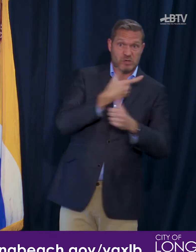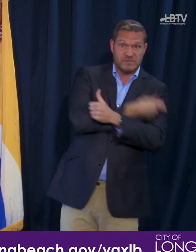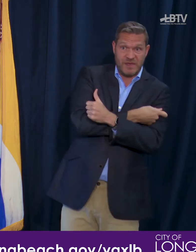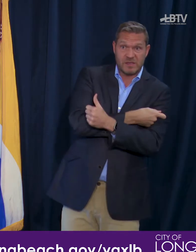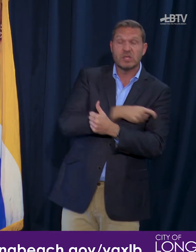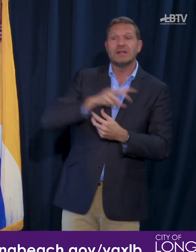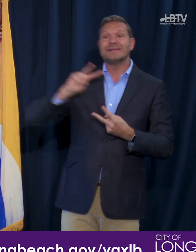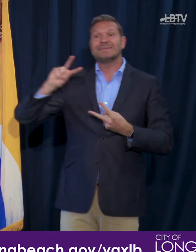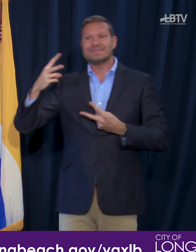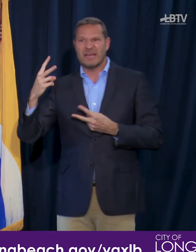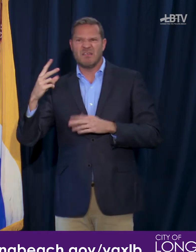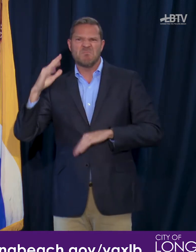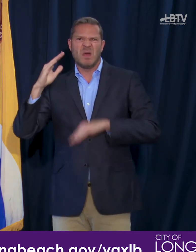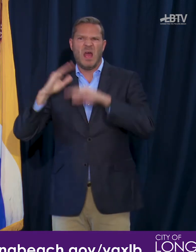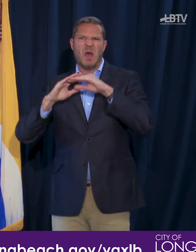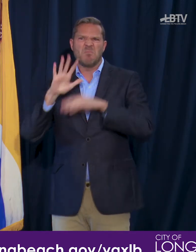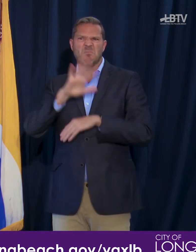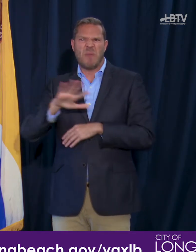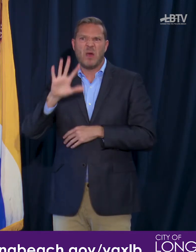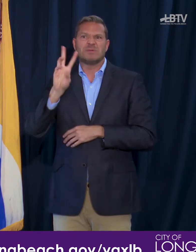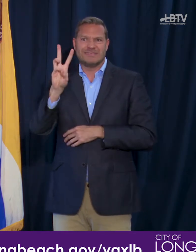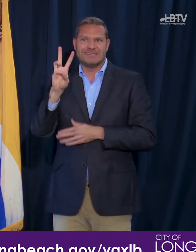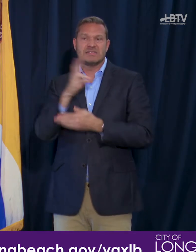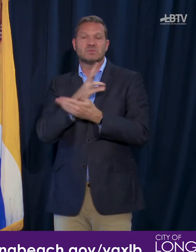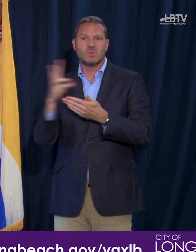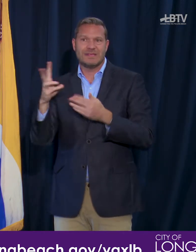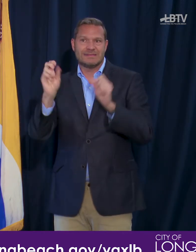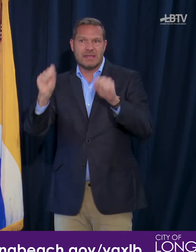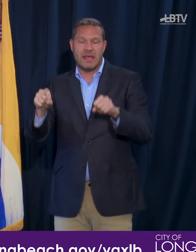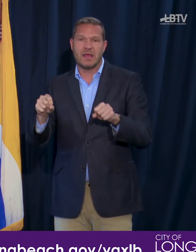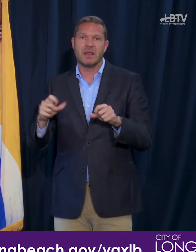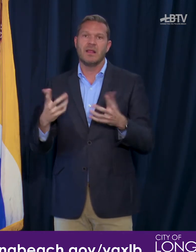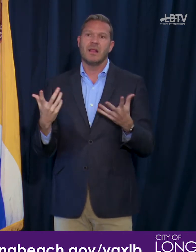What they're also indicating is that there's just, they haven't really done more research